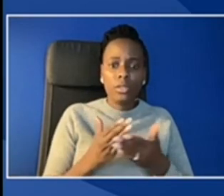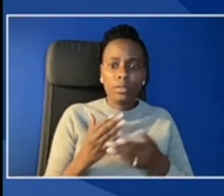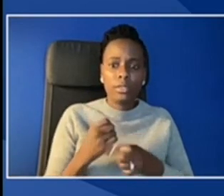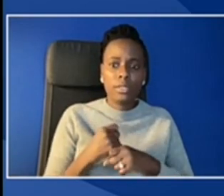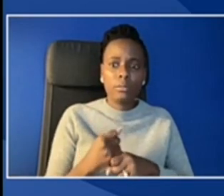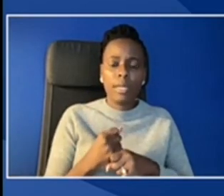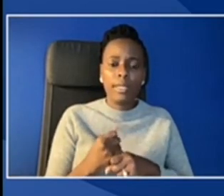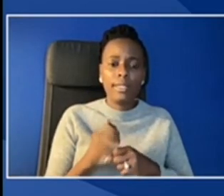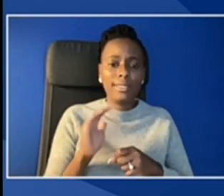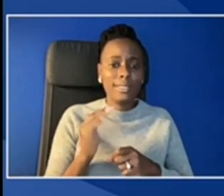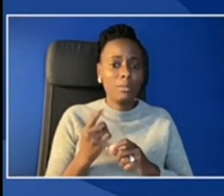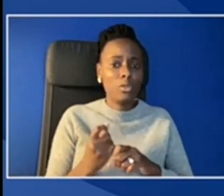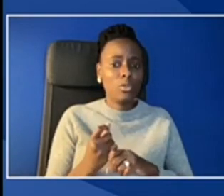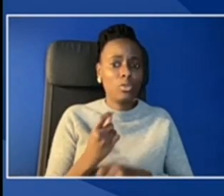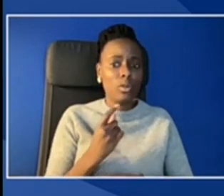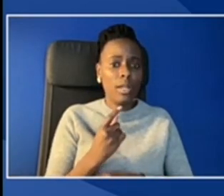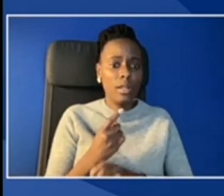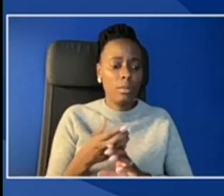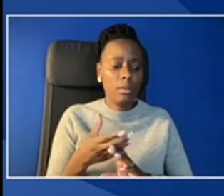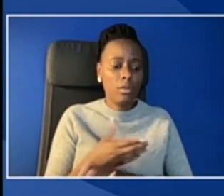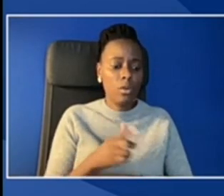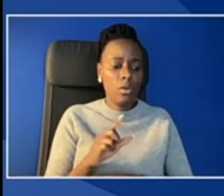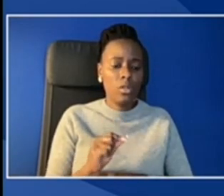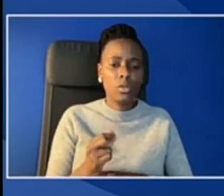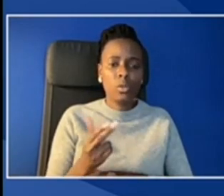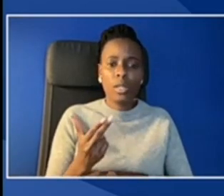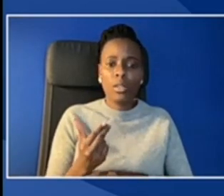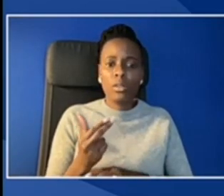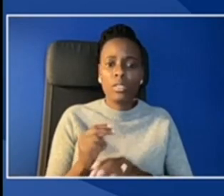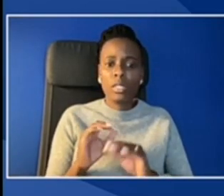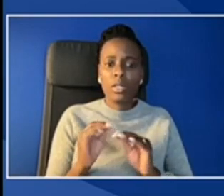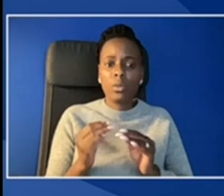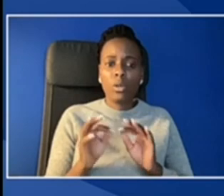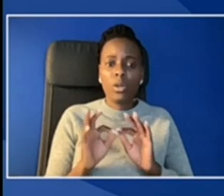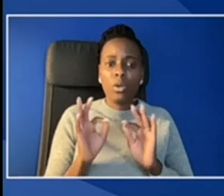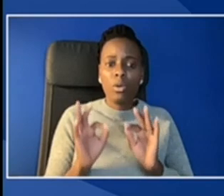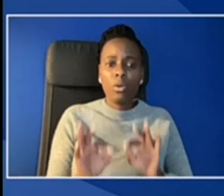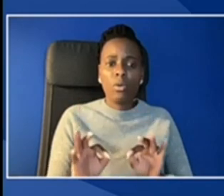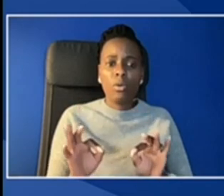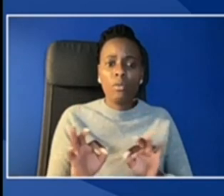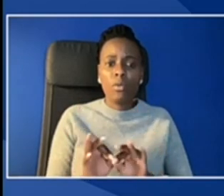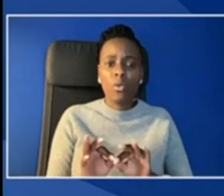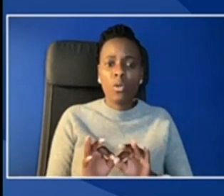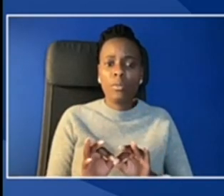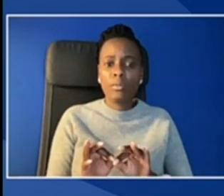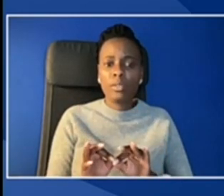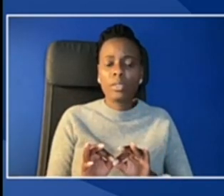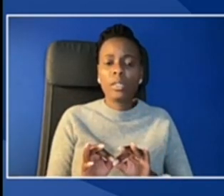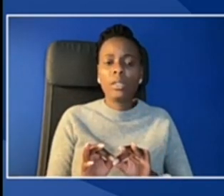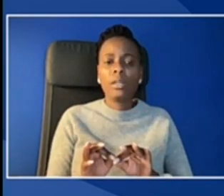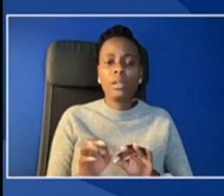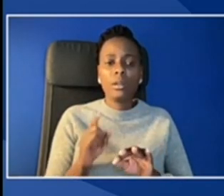Prior 2013, there were no forms to weigh, for example, school deferments, and if you requested it by phone, it was useless and